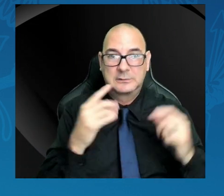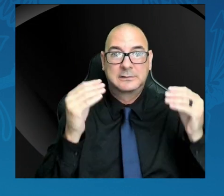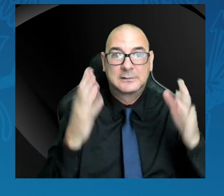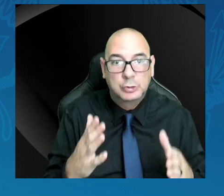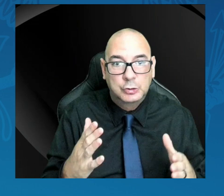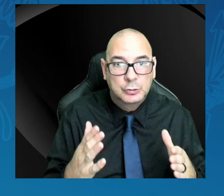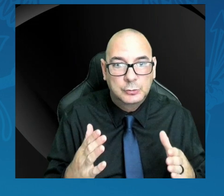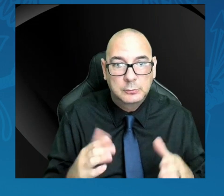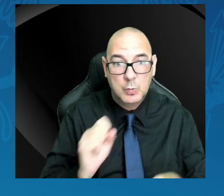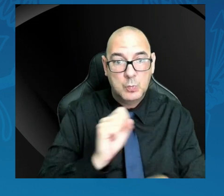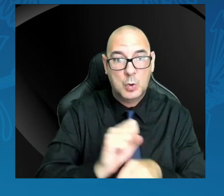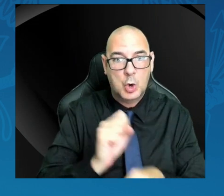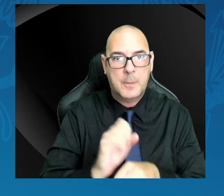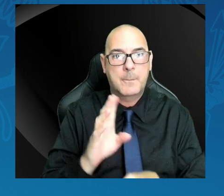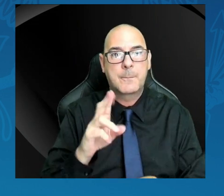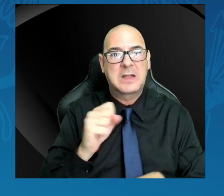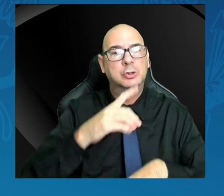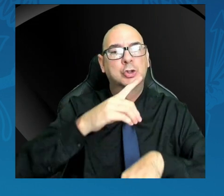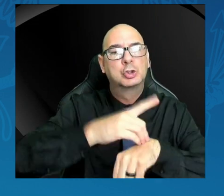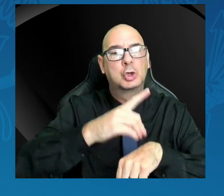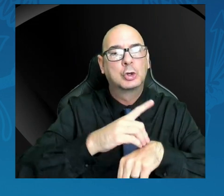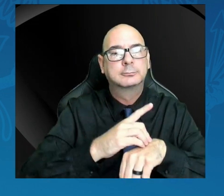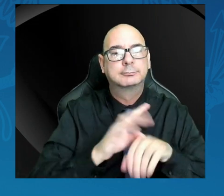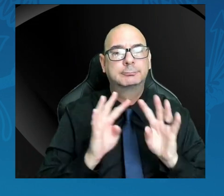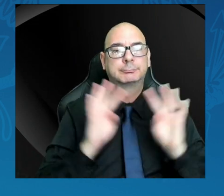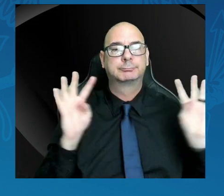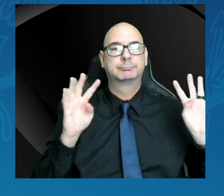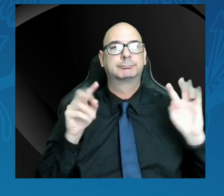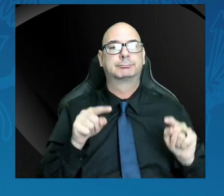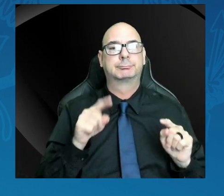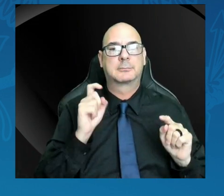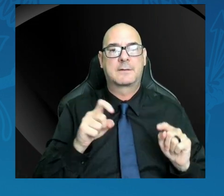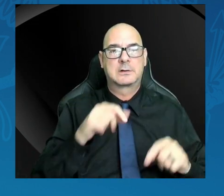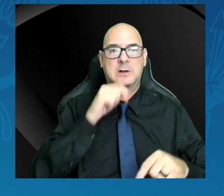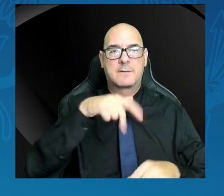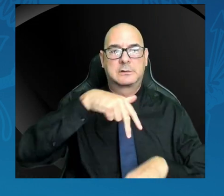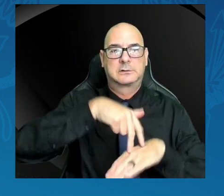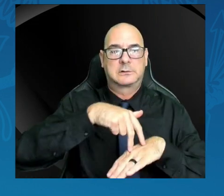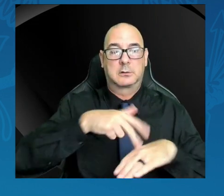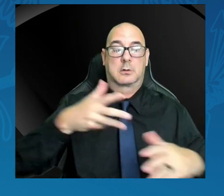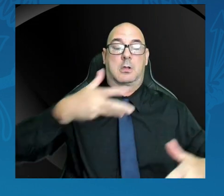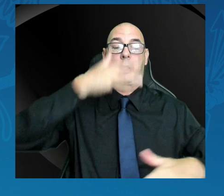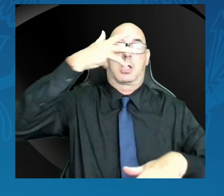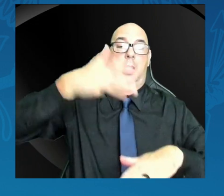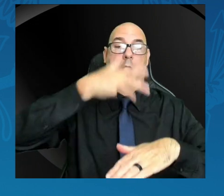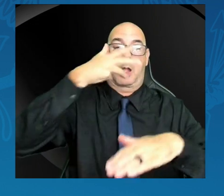who will no longer have to stand in a cloud of exhaust while they're saying goodbye to their students.